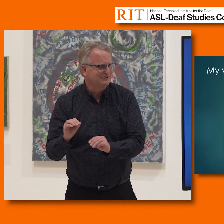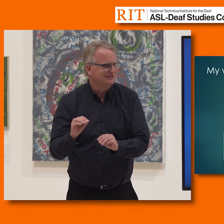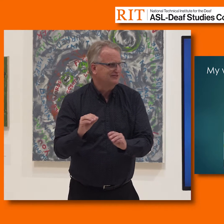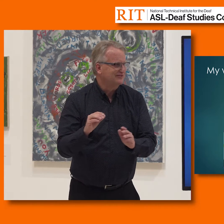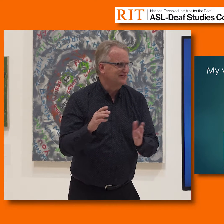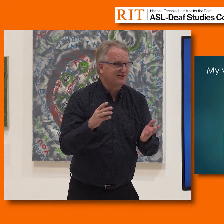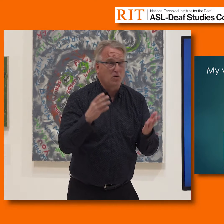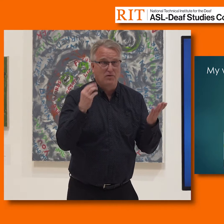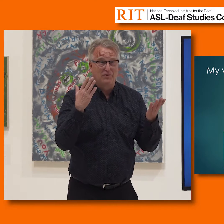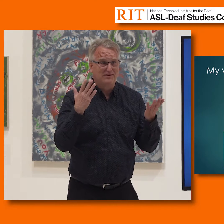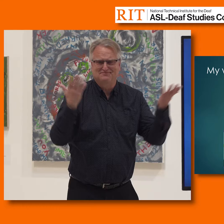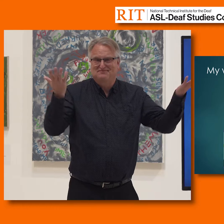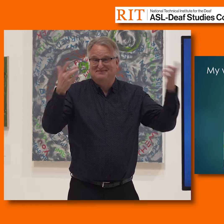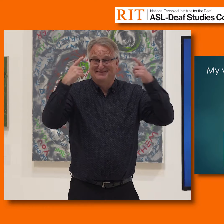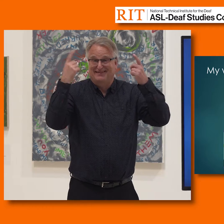what is going on with interpreter training?